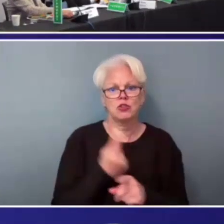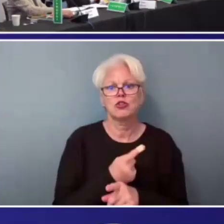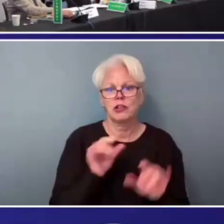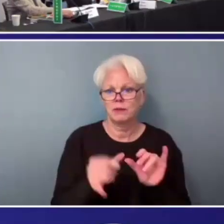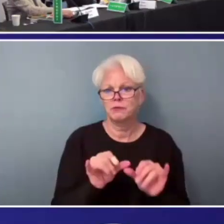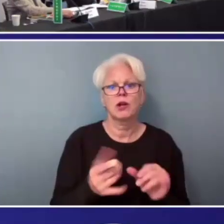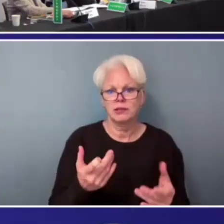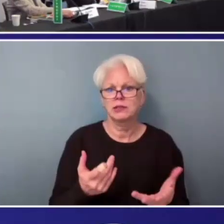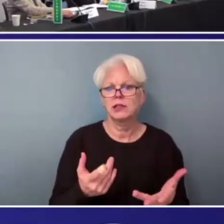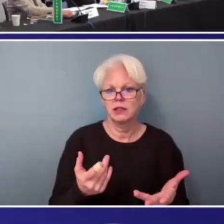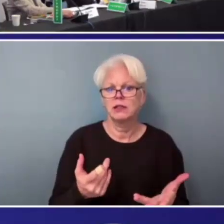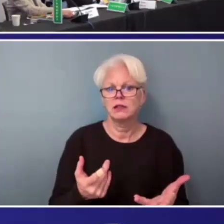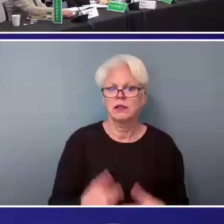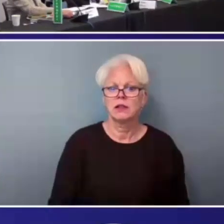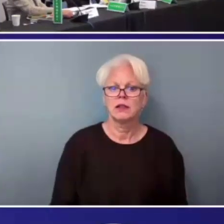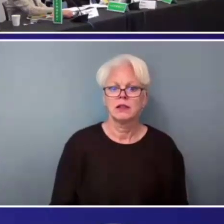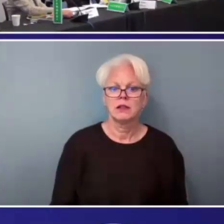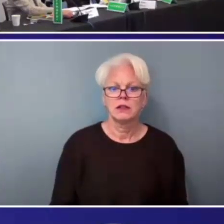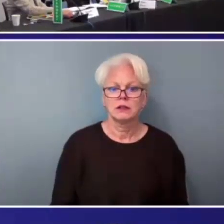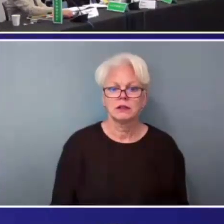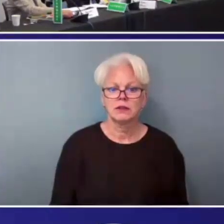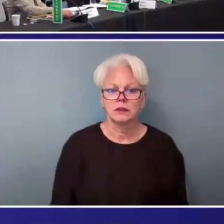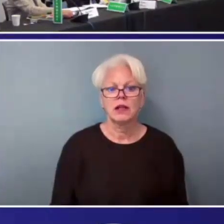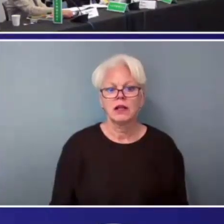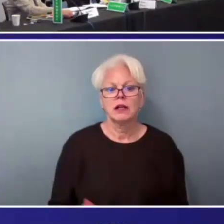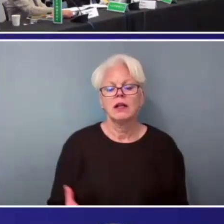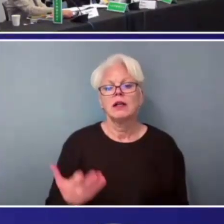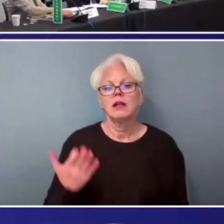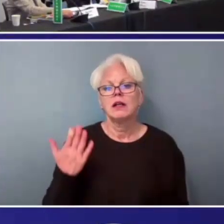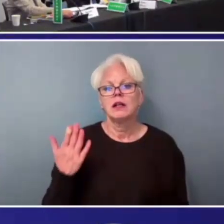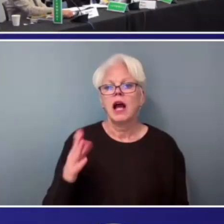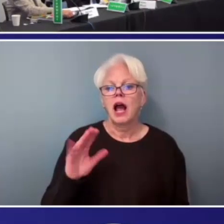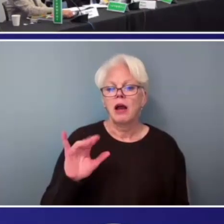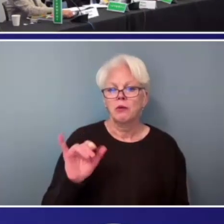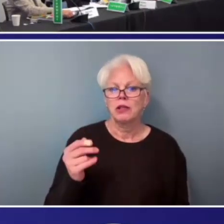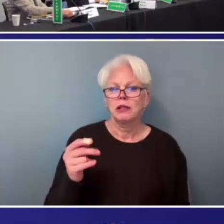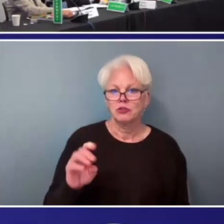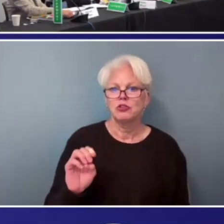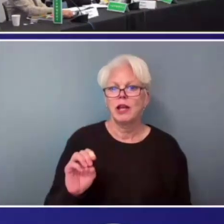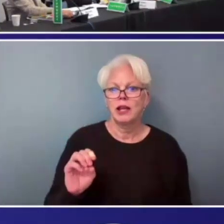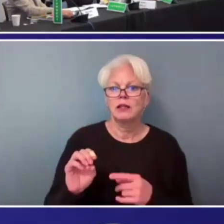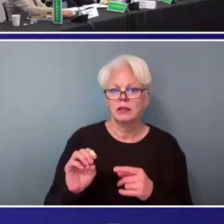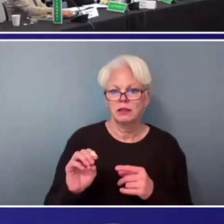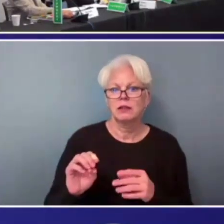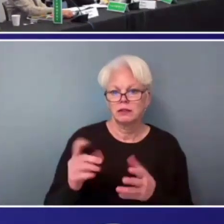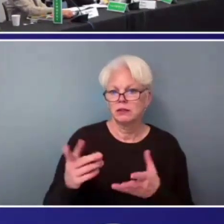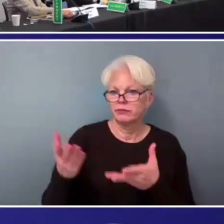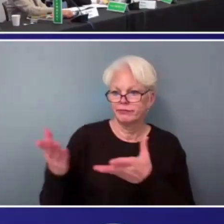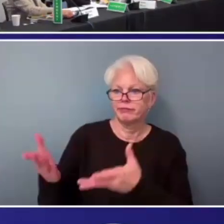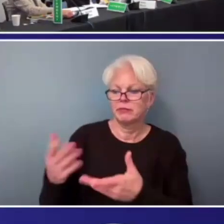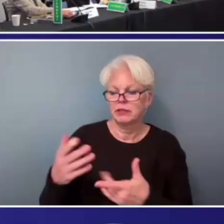I'll defer to Jake because Jake's done some, some work on the master's of div -- and I mean, I'm glad that you pointed to